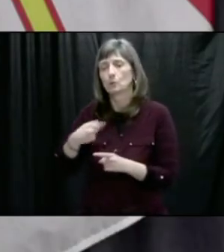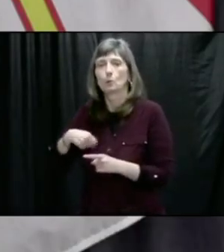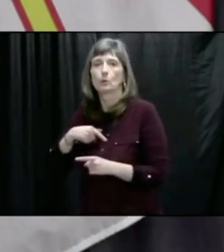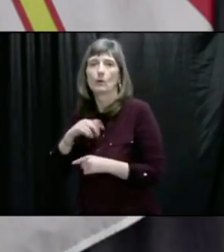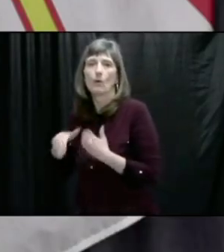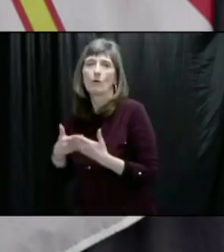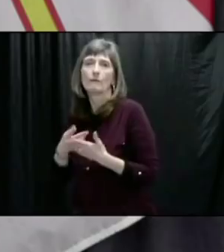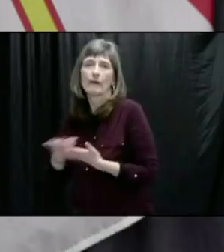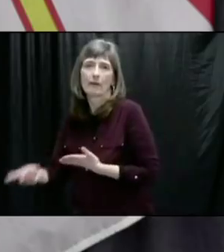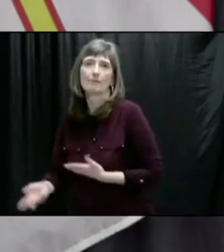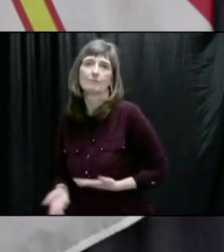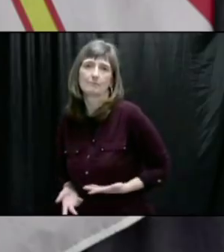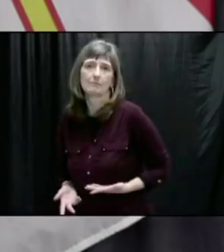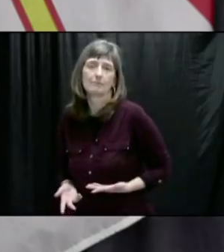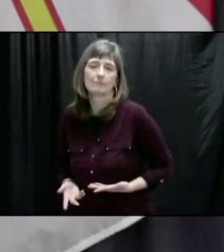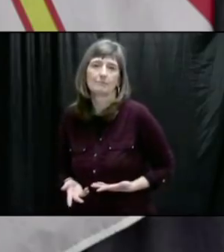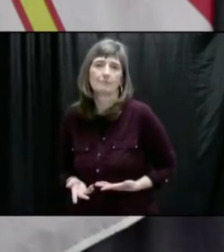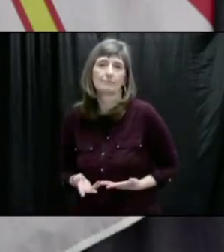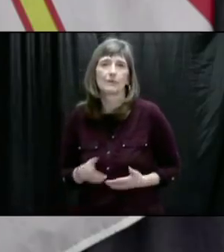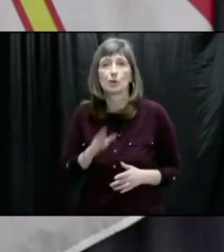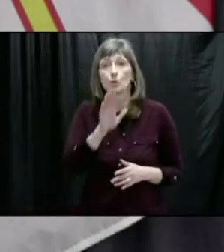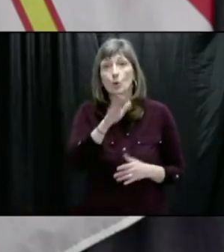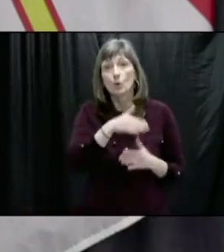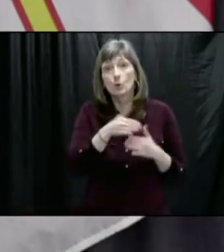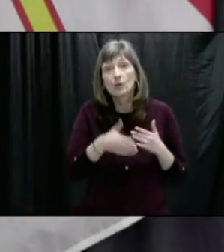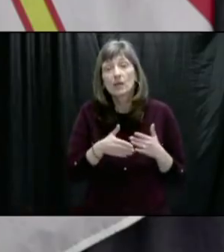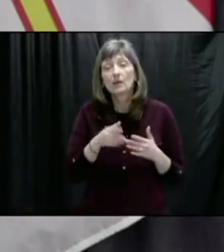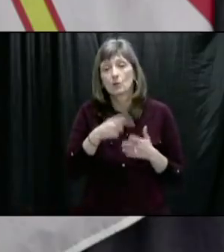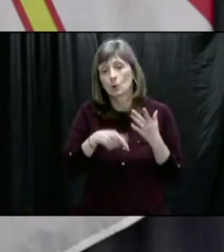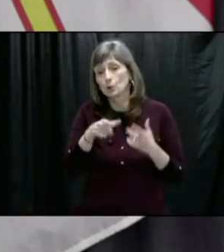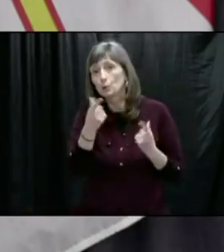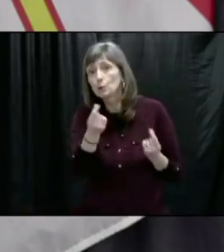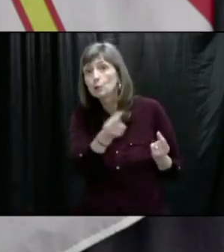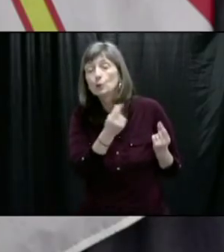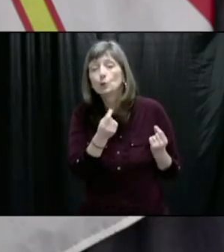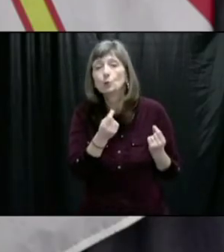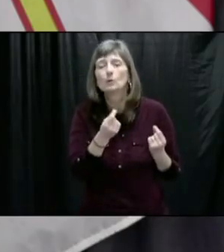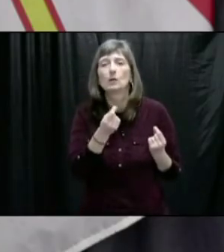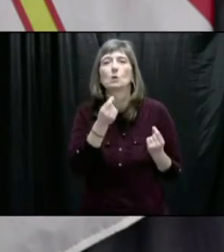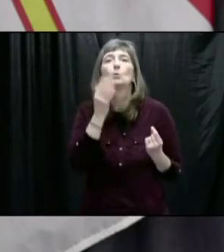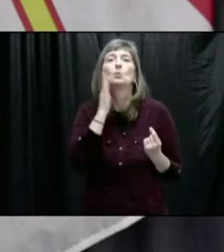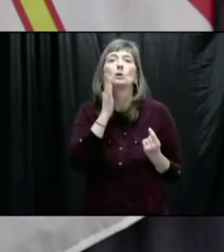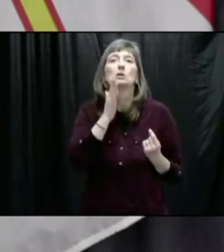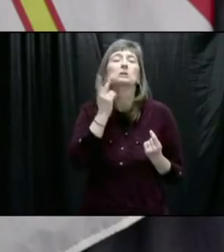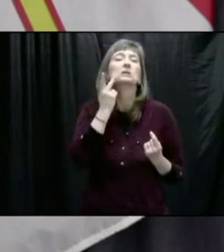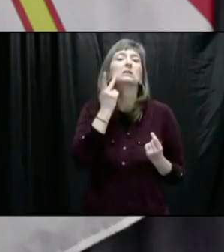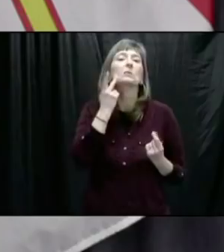WHAT WE DO THIS WEEKEND AND BEYOND, WILL MAKE IT OR BREAK IT.